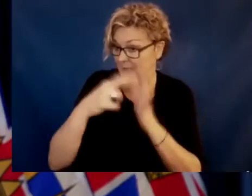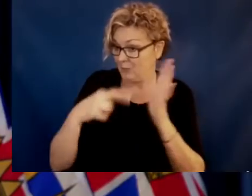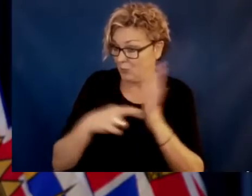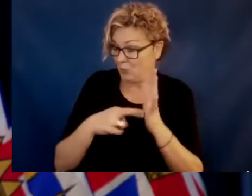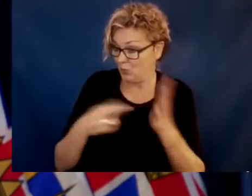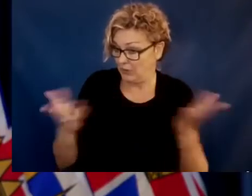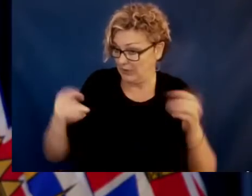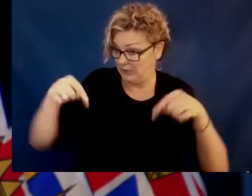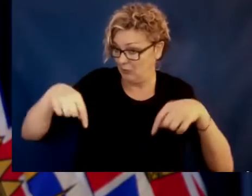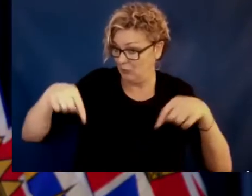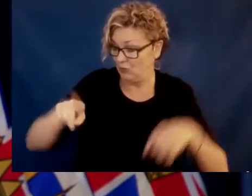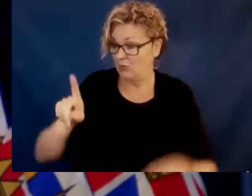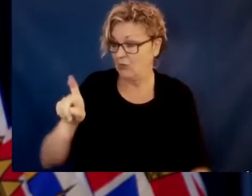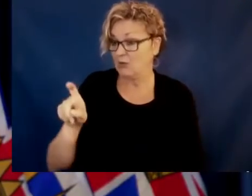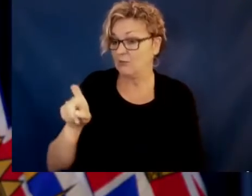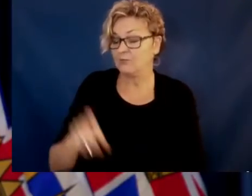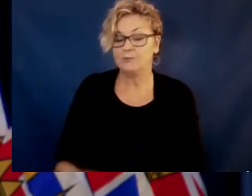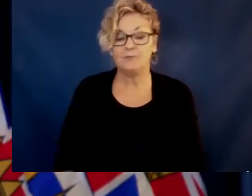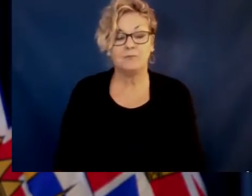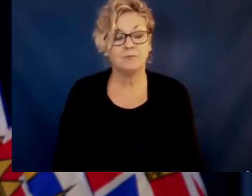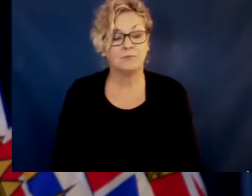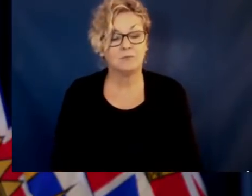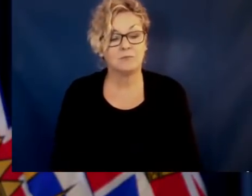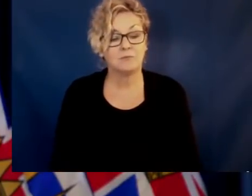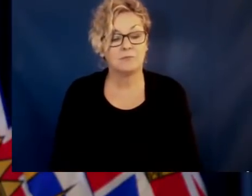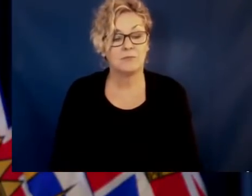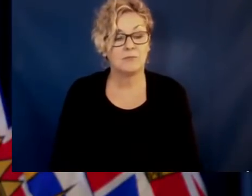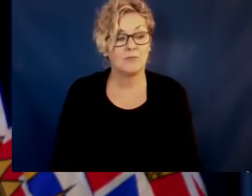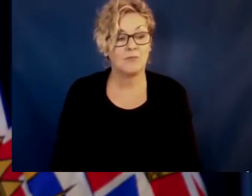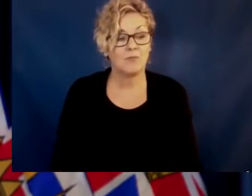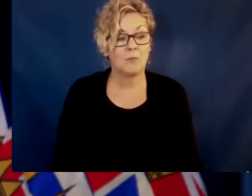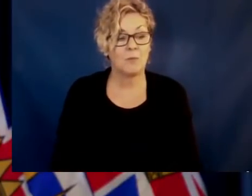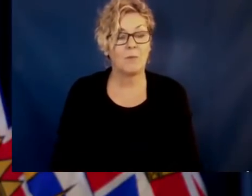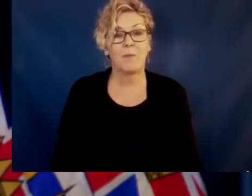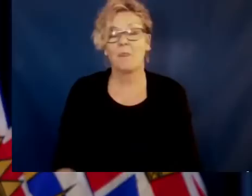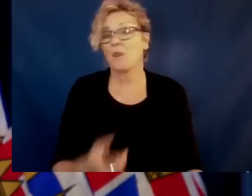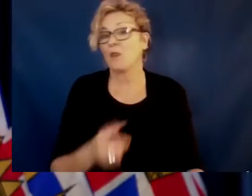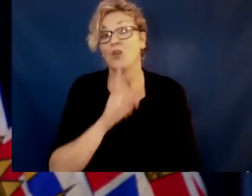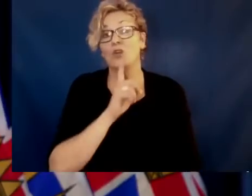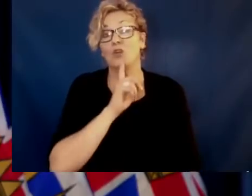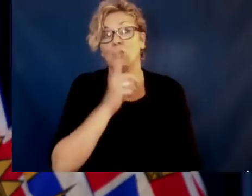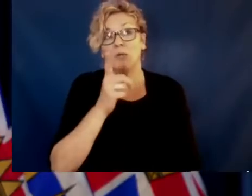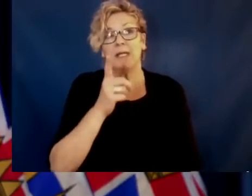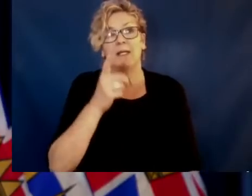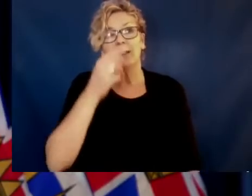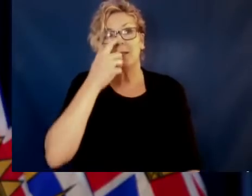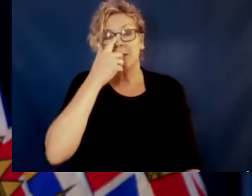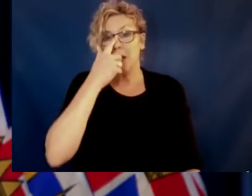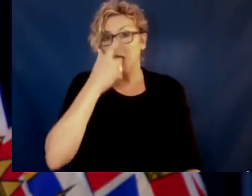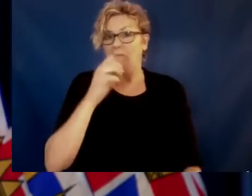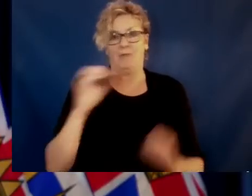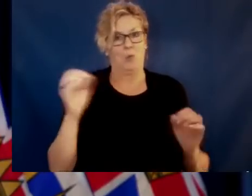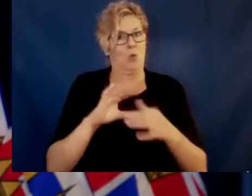talking about in Fraser south? I'm not going to comment. As I've said all along, we're all experiencing